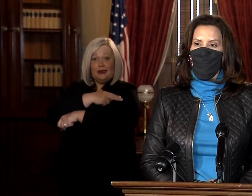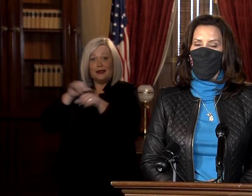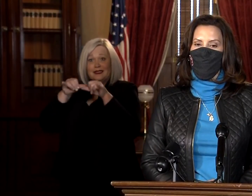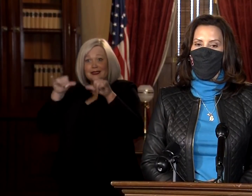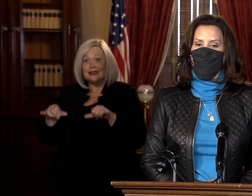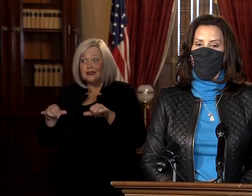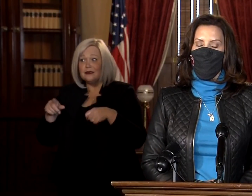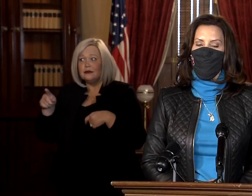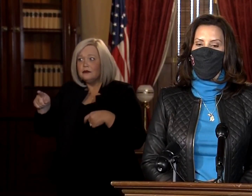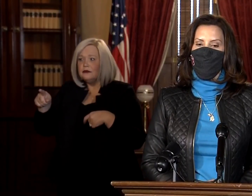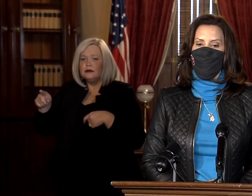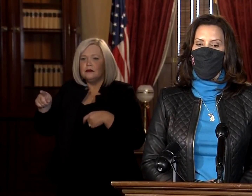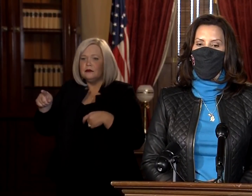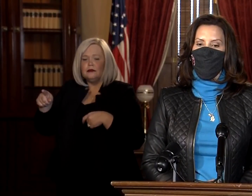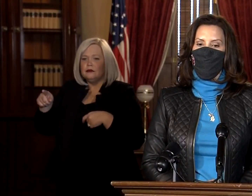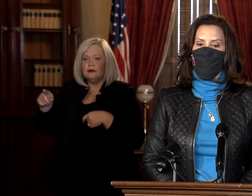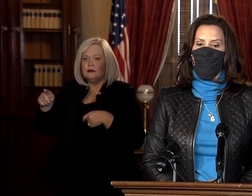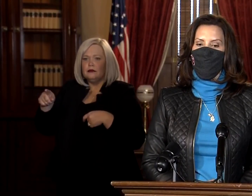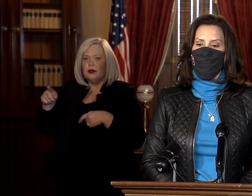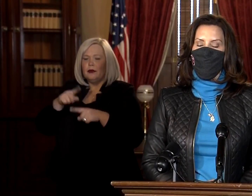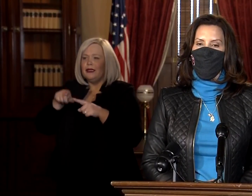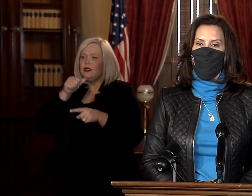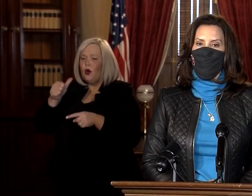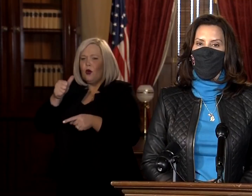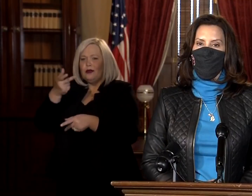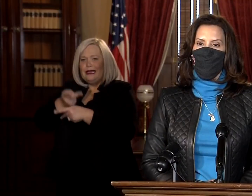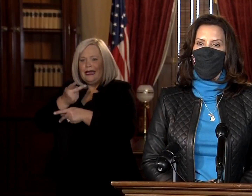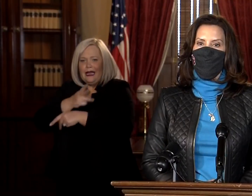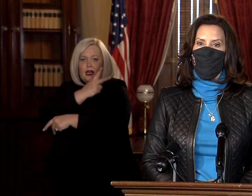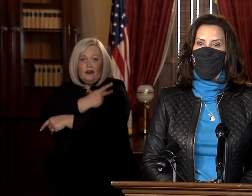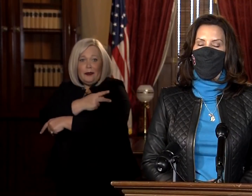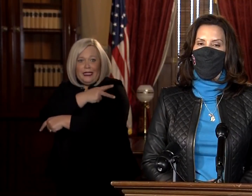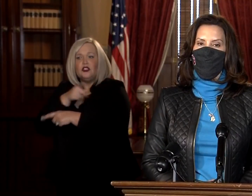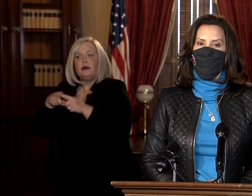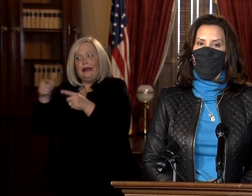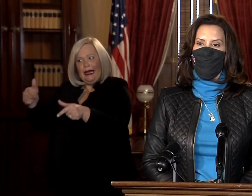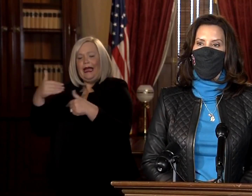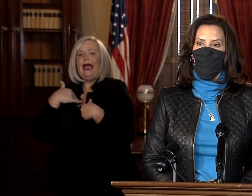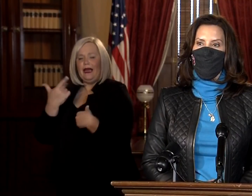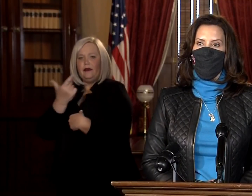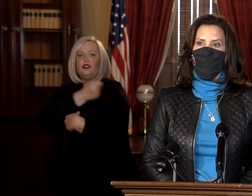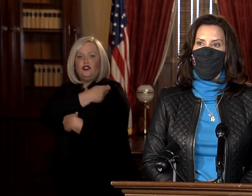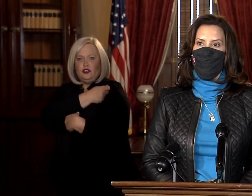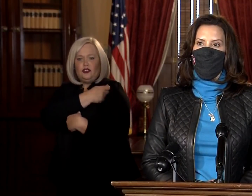west Michigan who say they know of people who may work for a of people who may work for a hospital system but they are not hospital system but they are not involved with direct care and